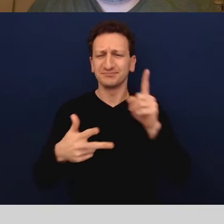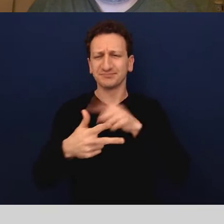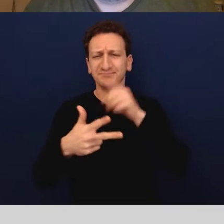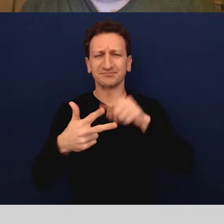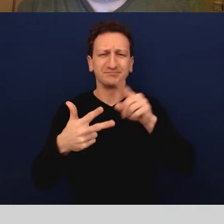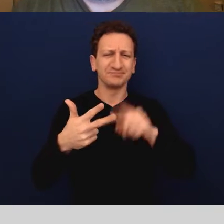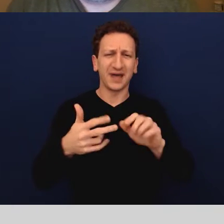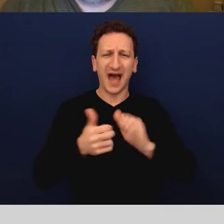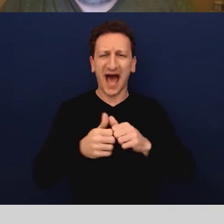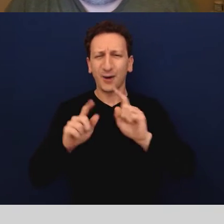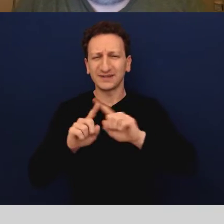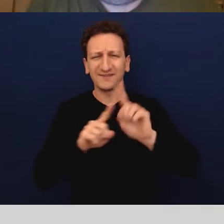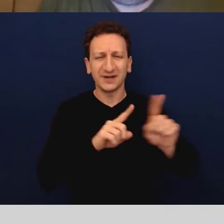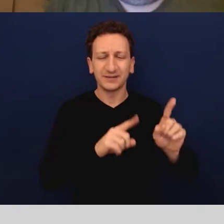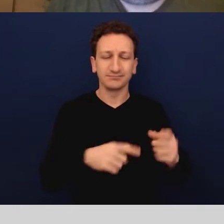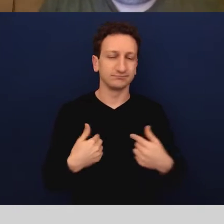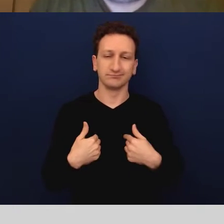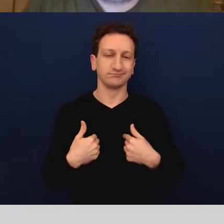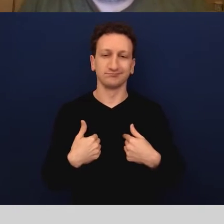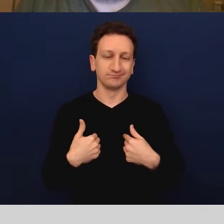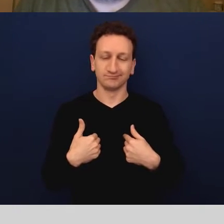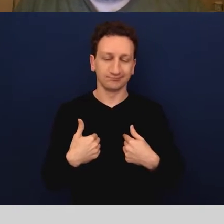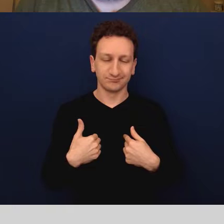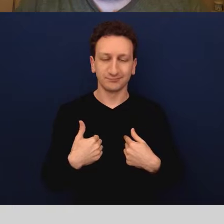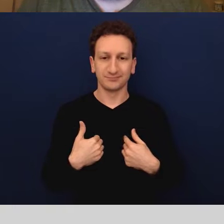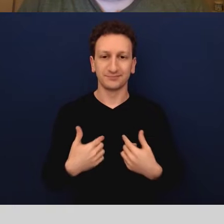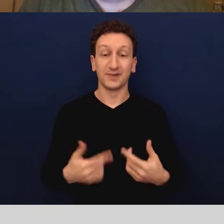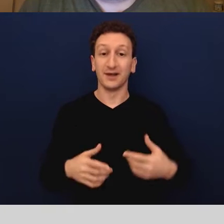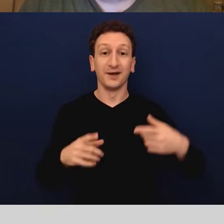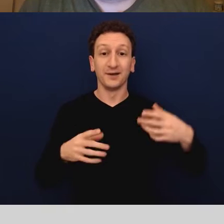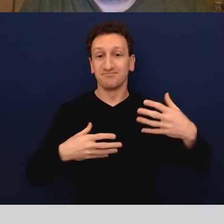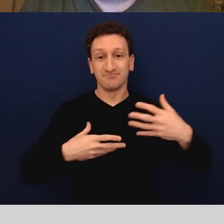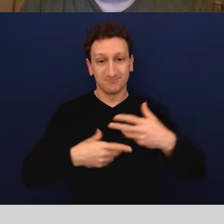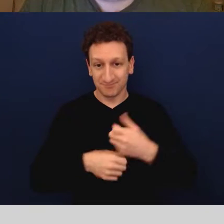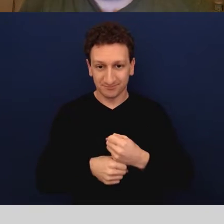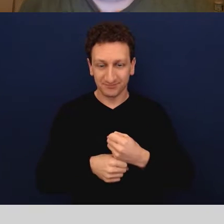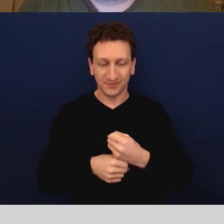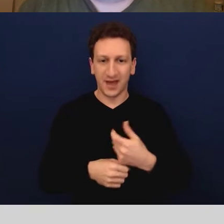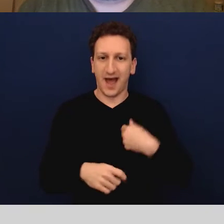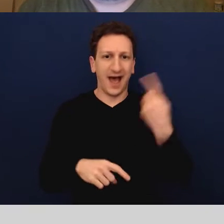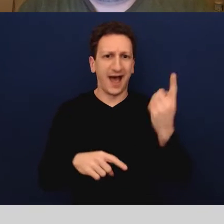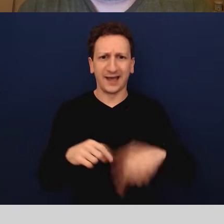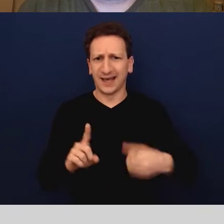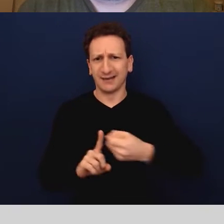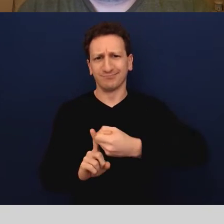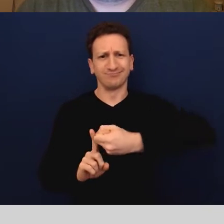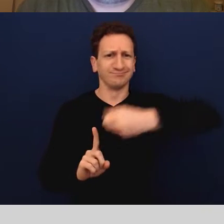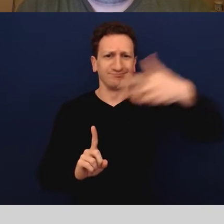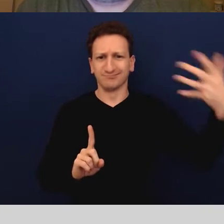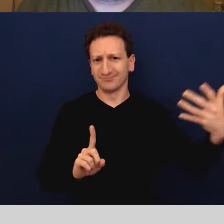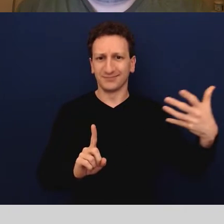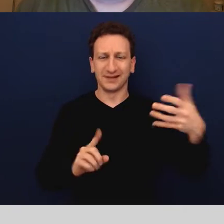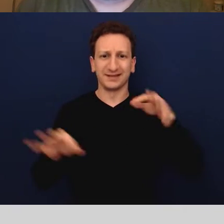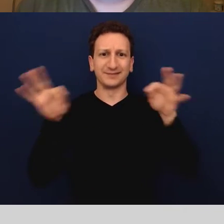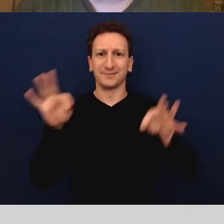So the main thing I wanna say here is that I'm not gonna give any better definition of the same thing, because I'm not gonna do better